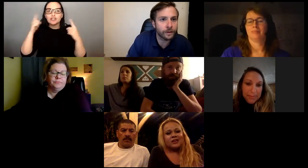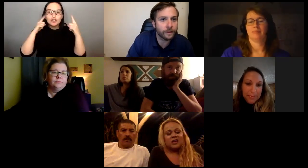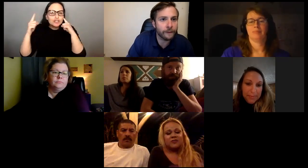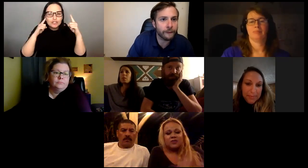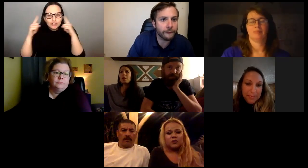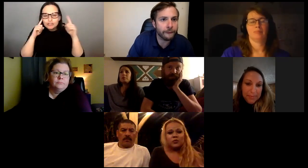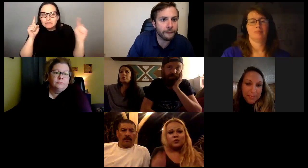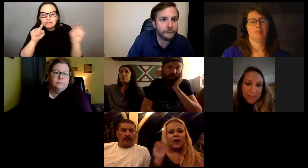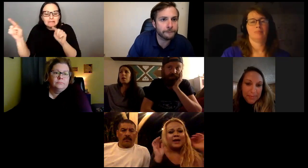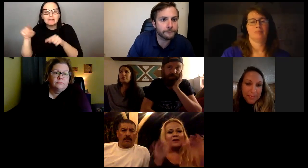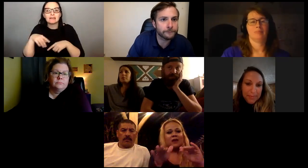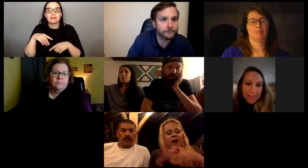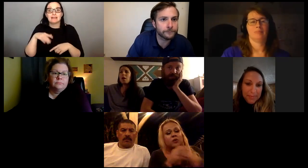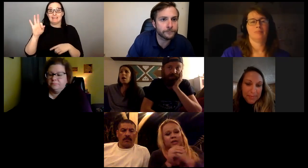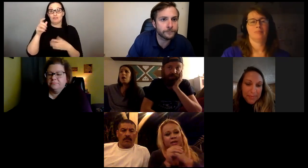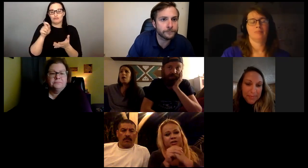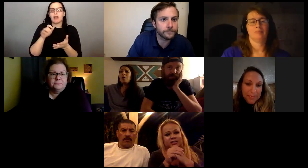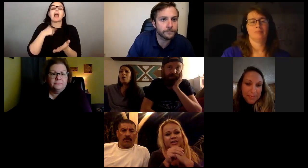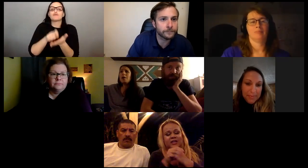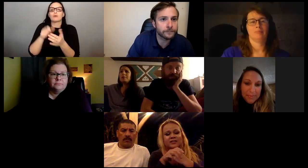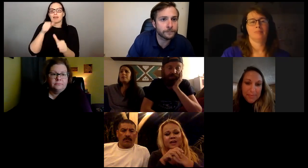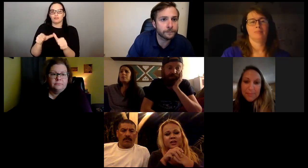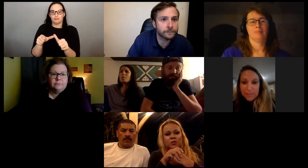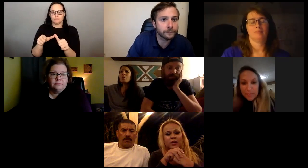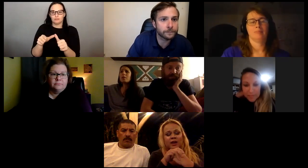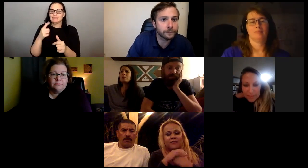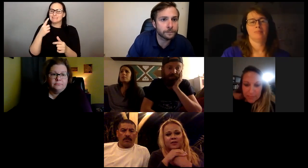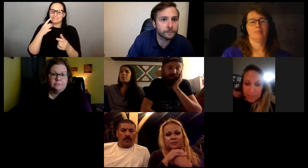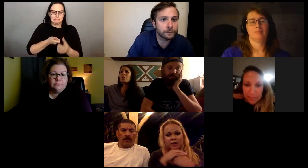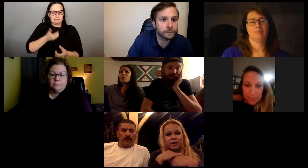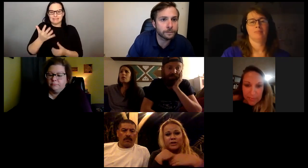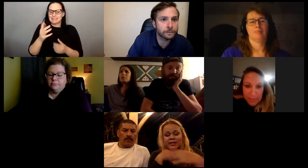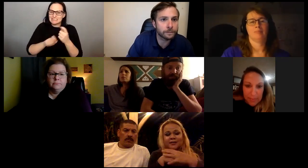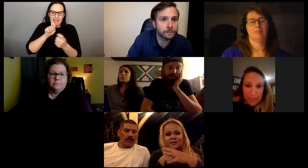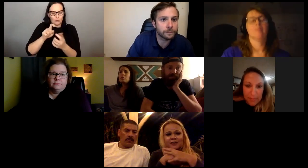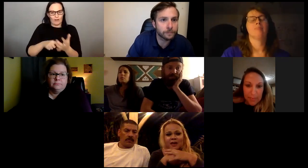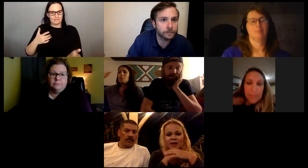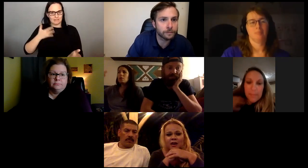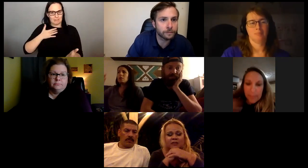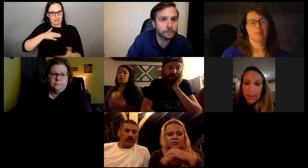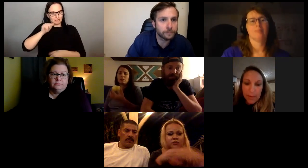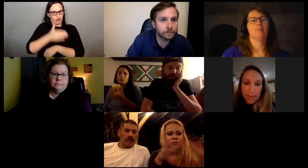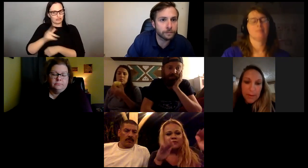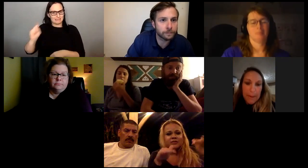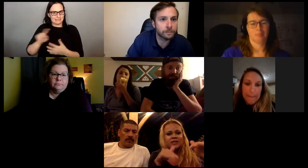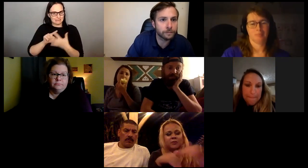if you write i wrote a letter saying exactly what i felt my daughter needed